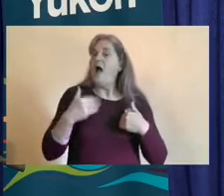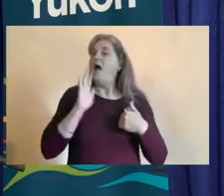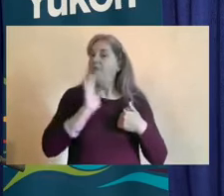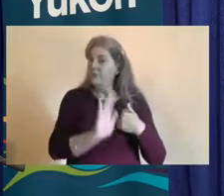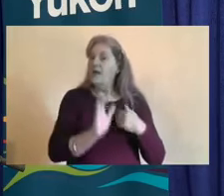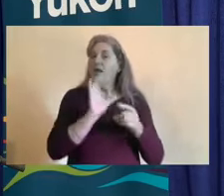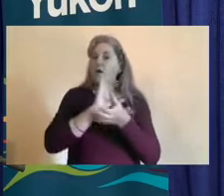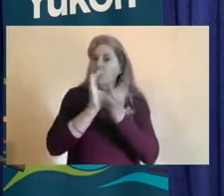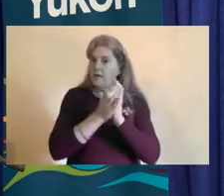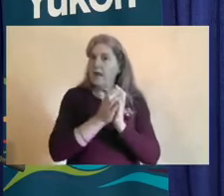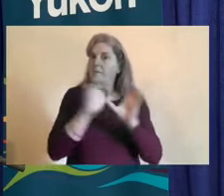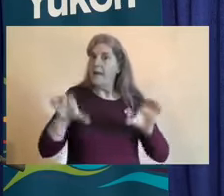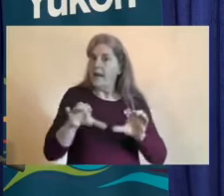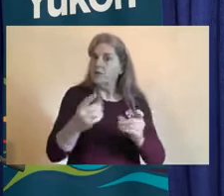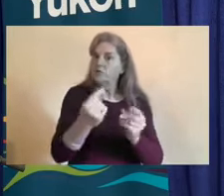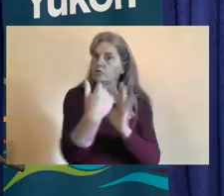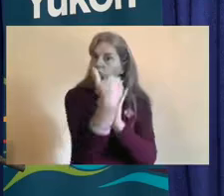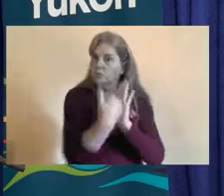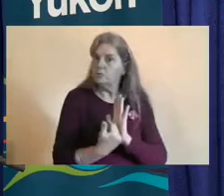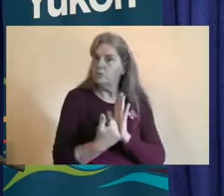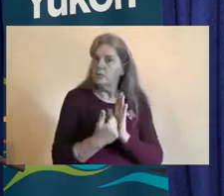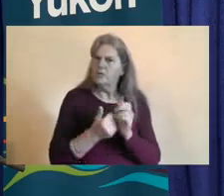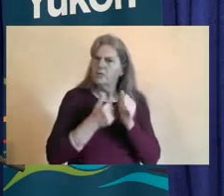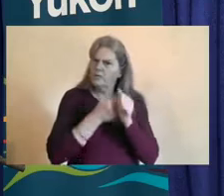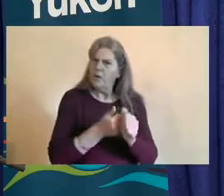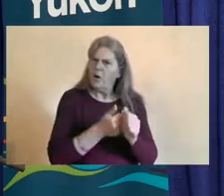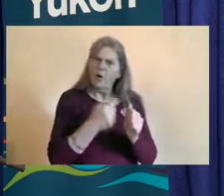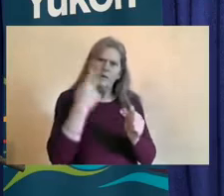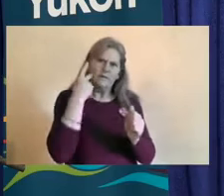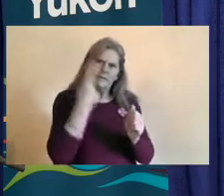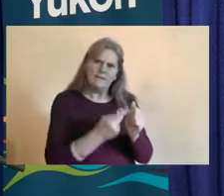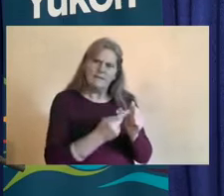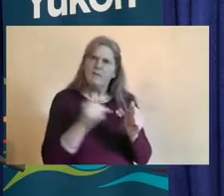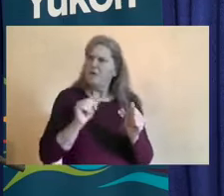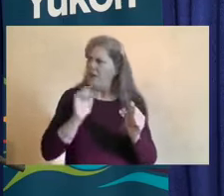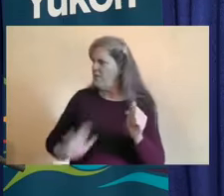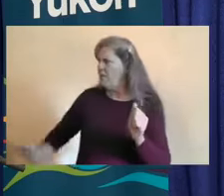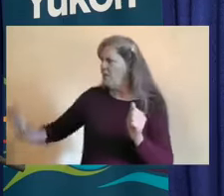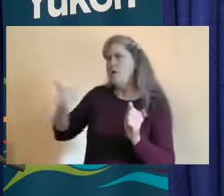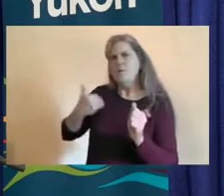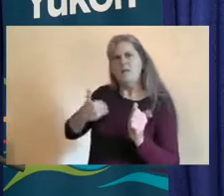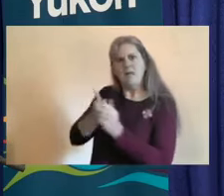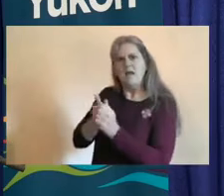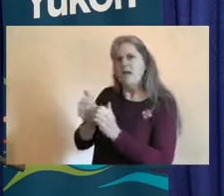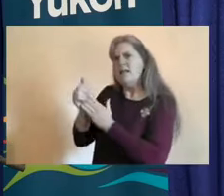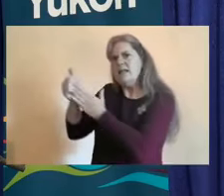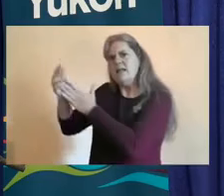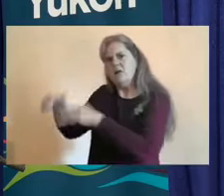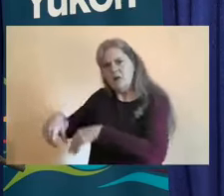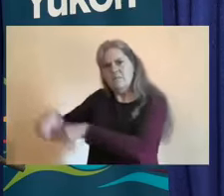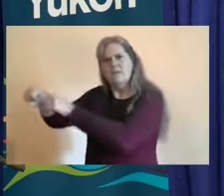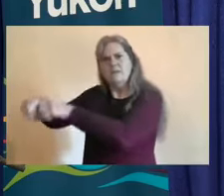voices. We are looking forward to taking